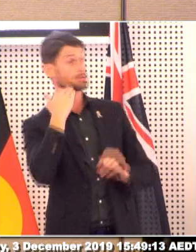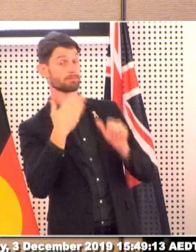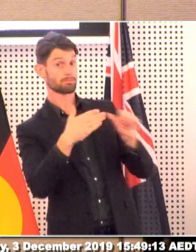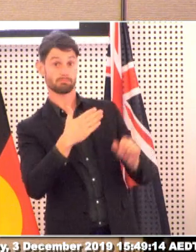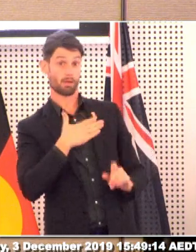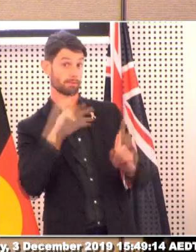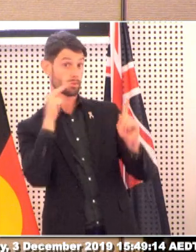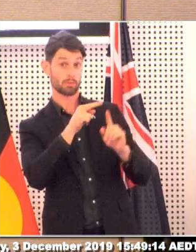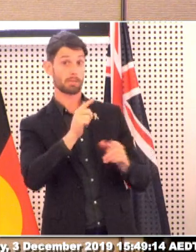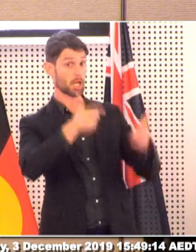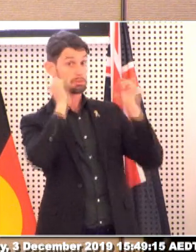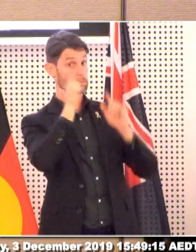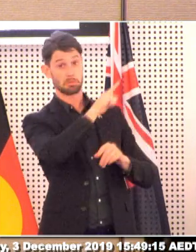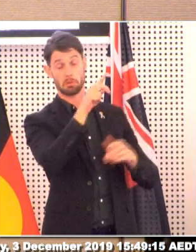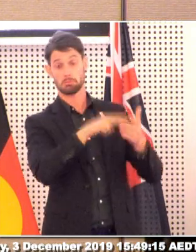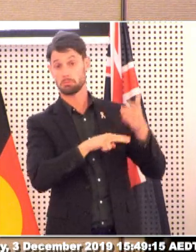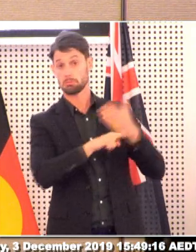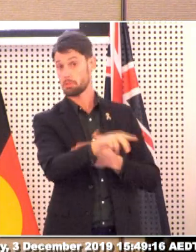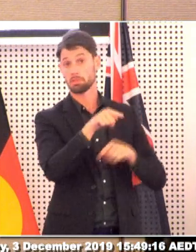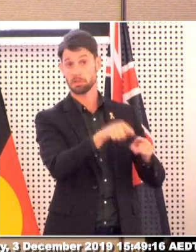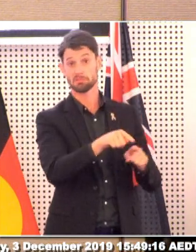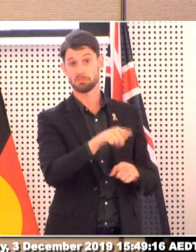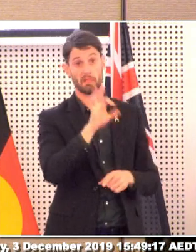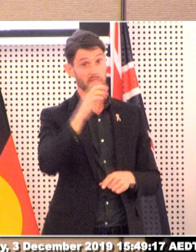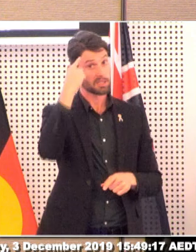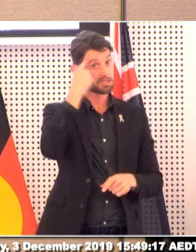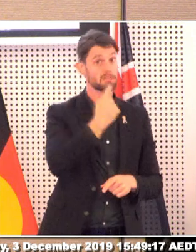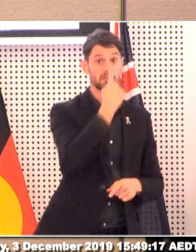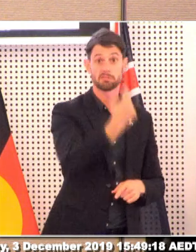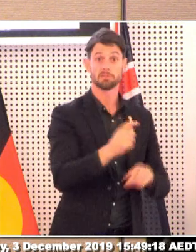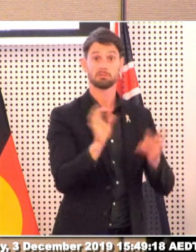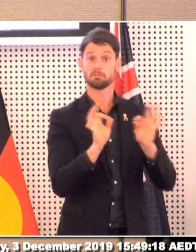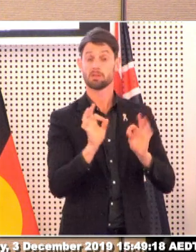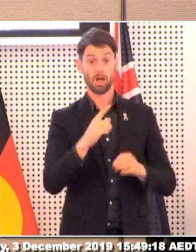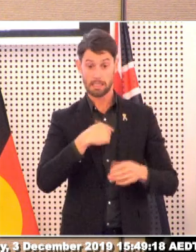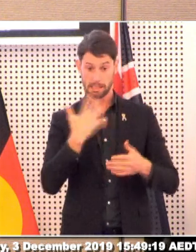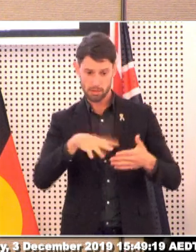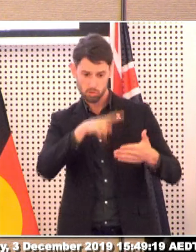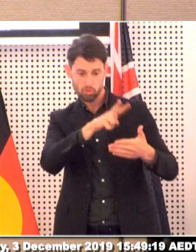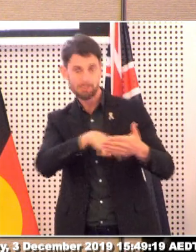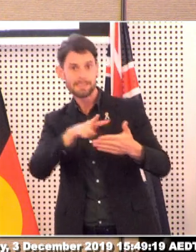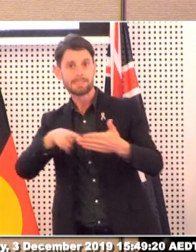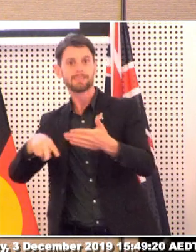the incident reports that I do get to see, the outcome or the management of the